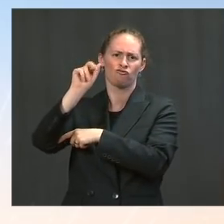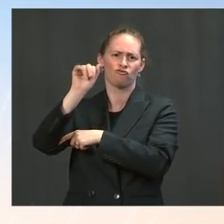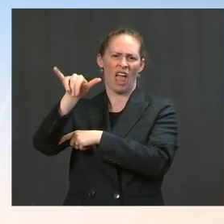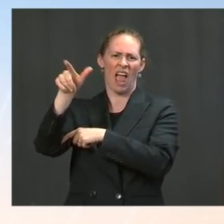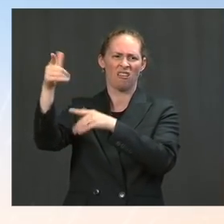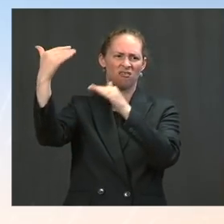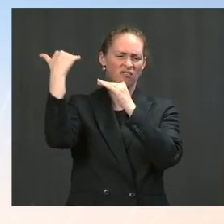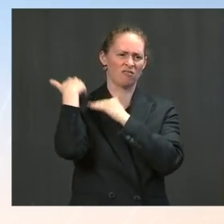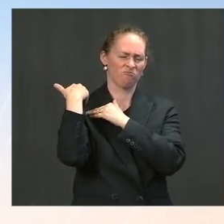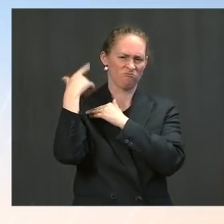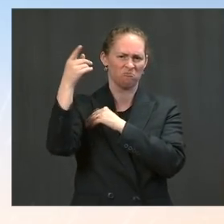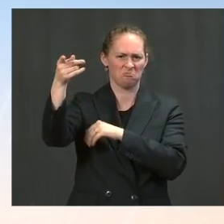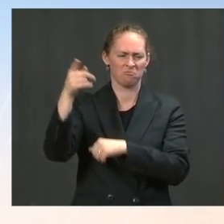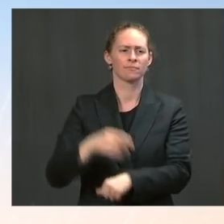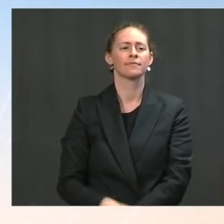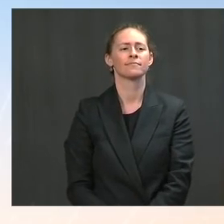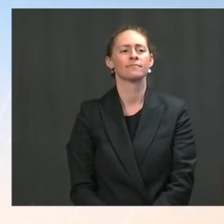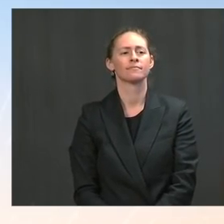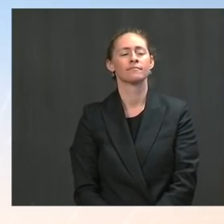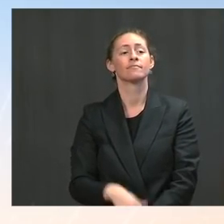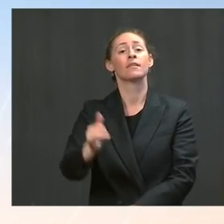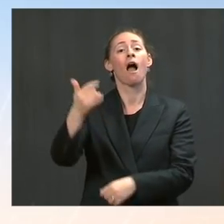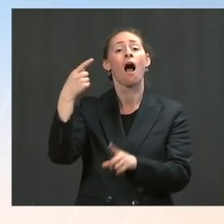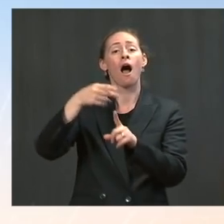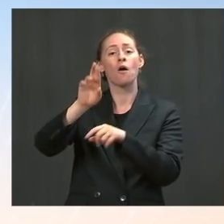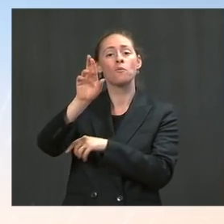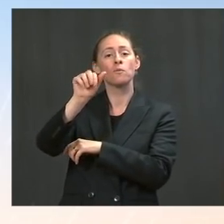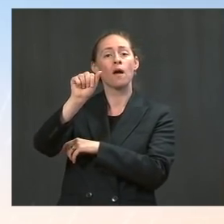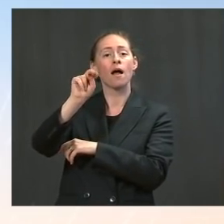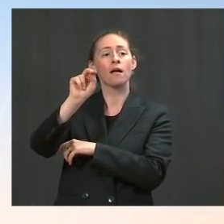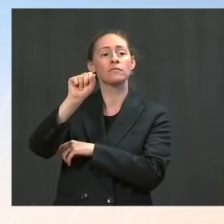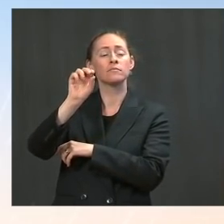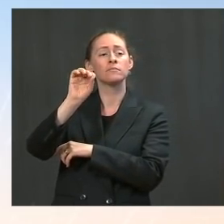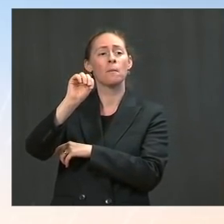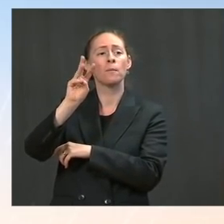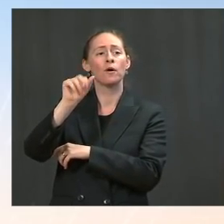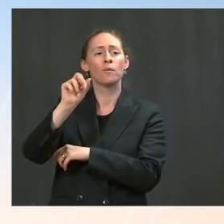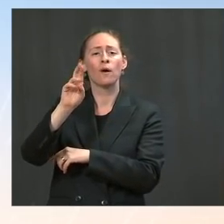this is an across-government interagency effort, one that we have not seen done in the past.